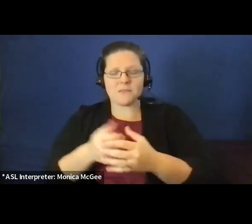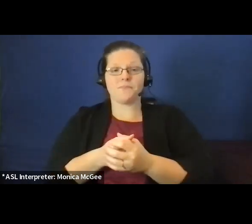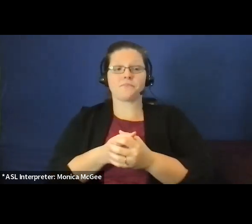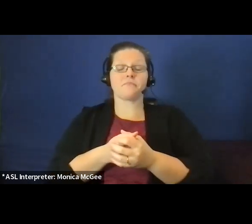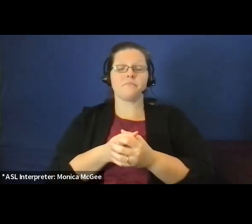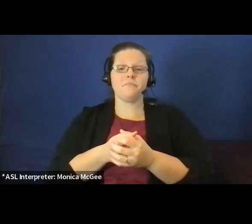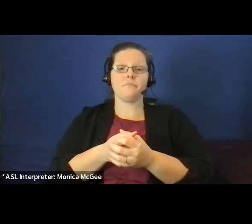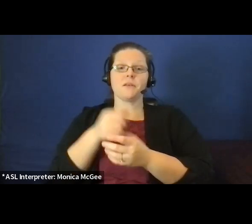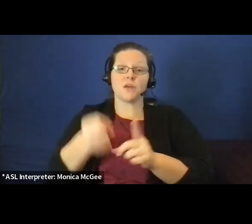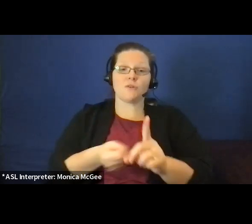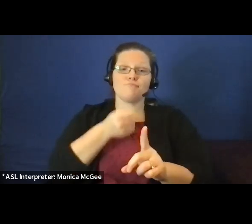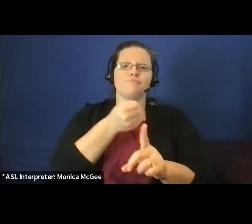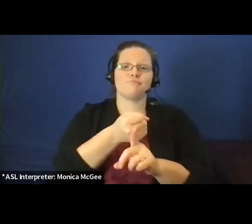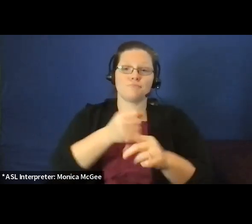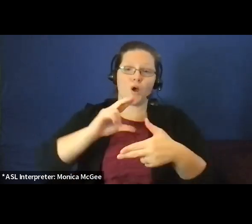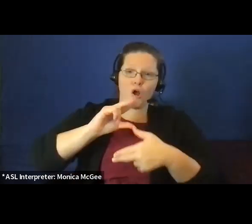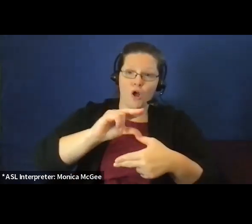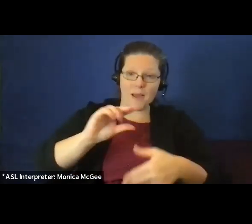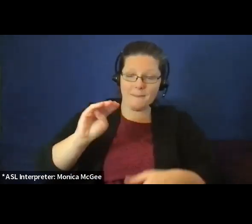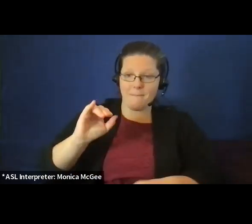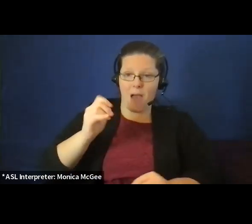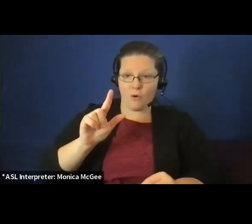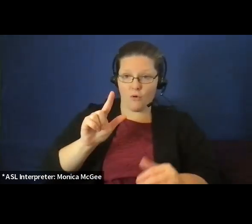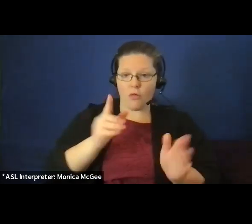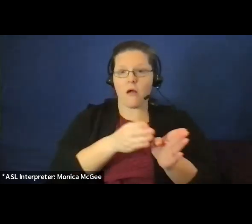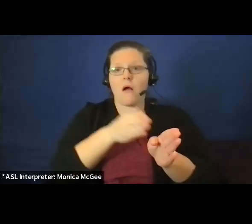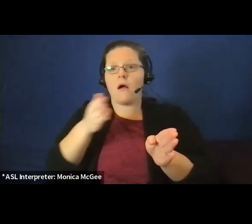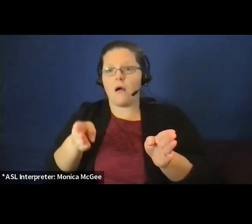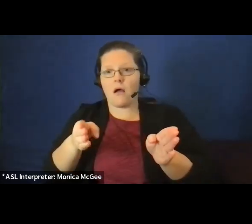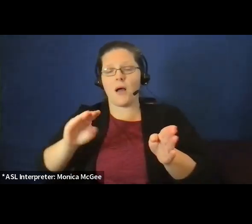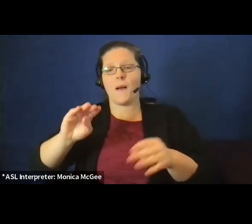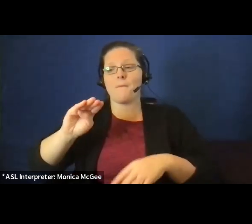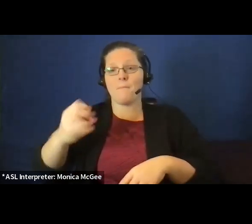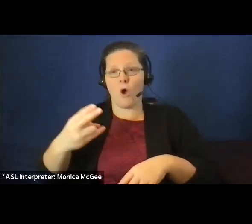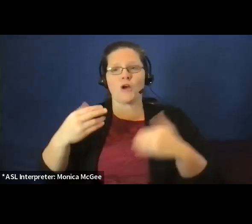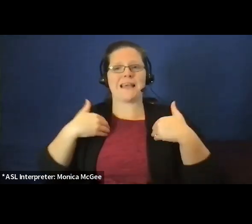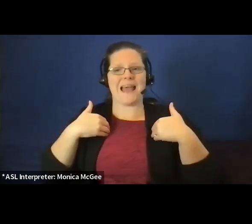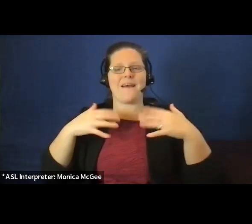a great job, but there was a lot of